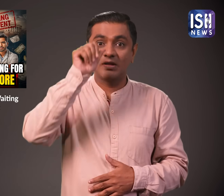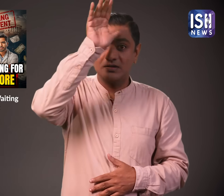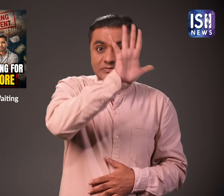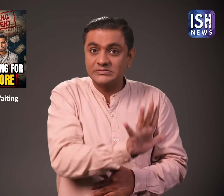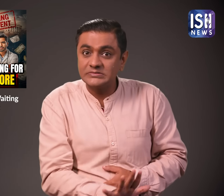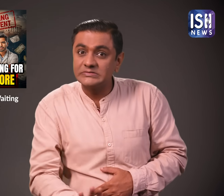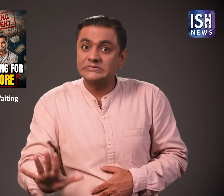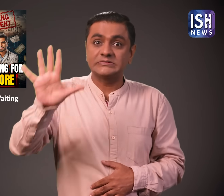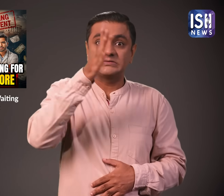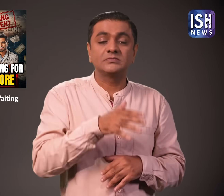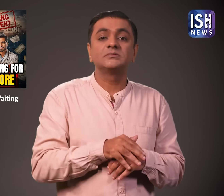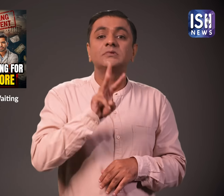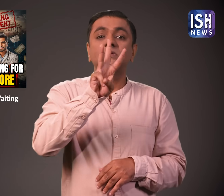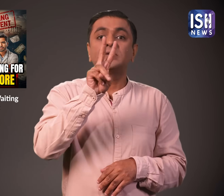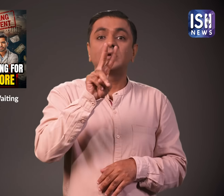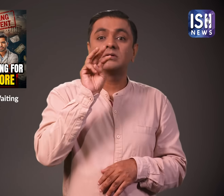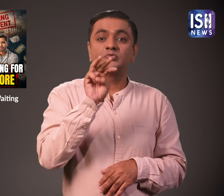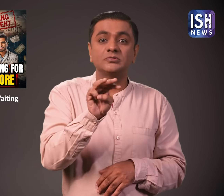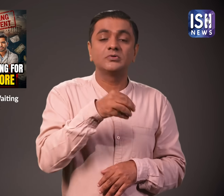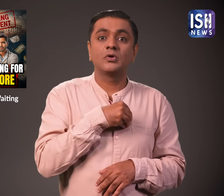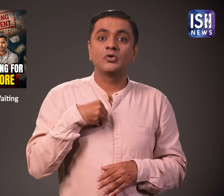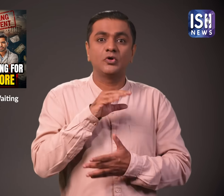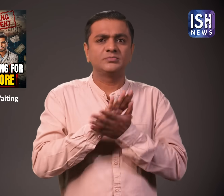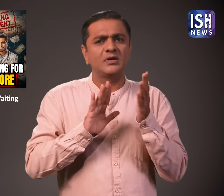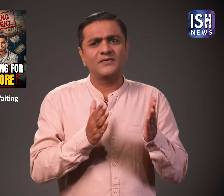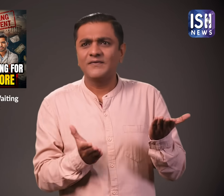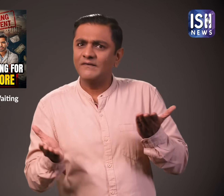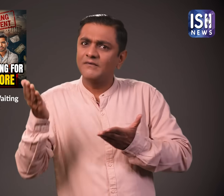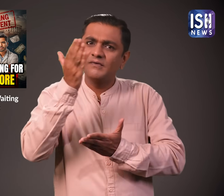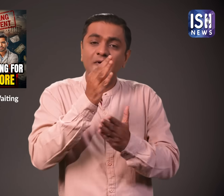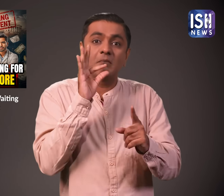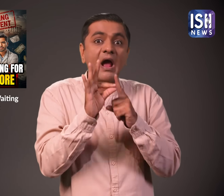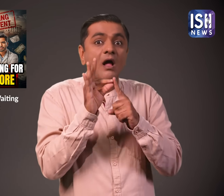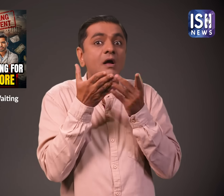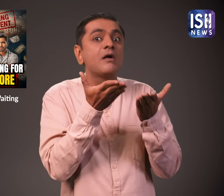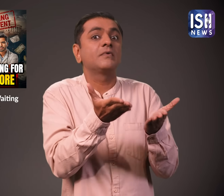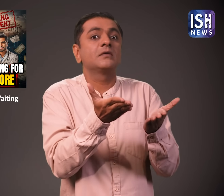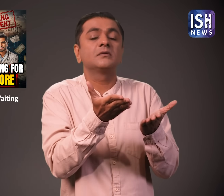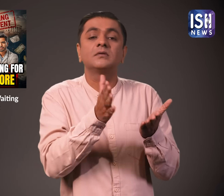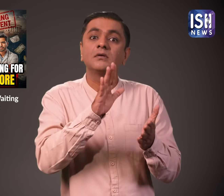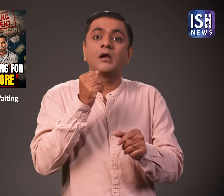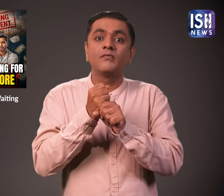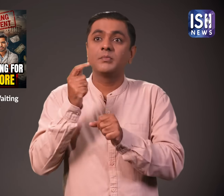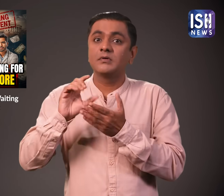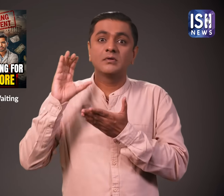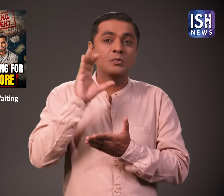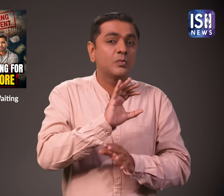In India, 32,000 private hospitals are still waiting for their payments.